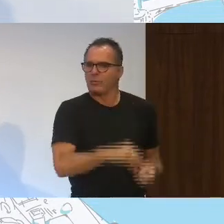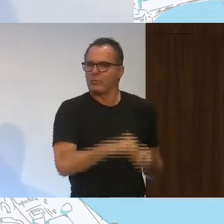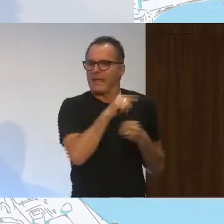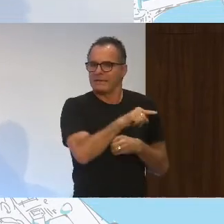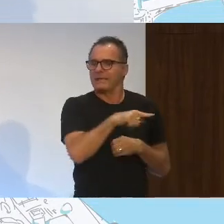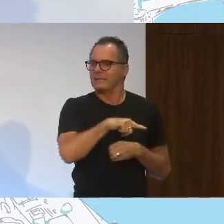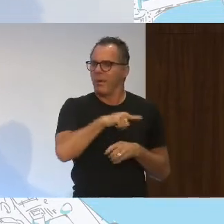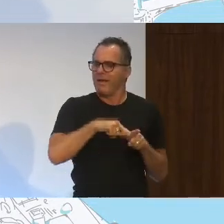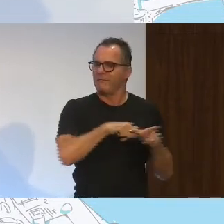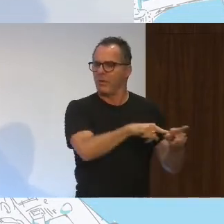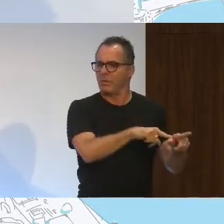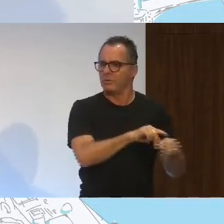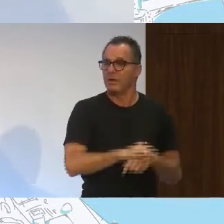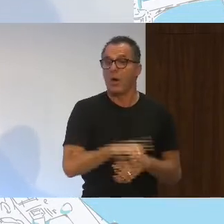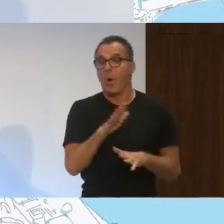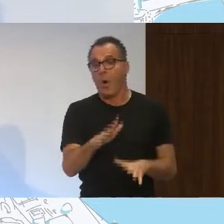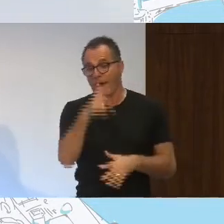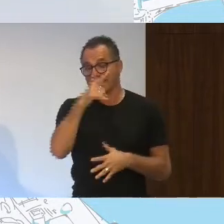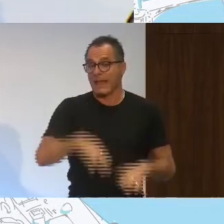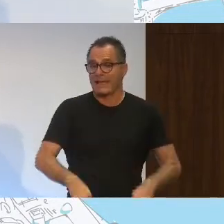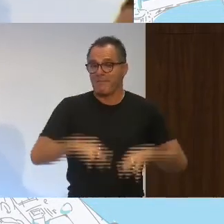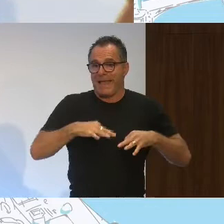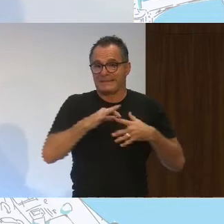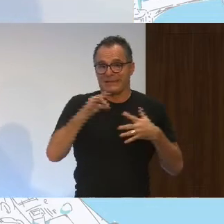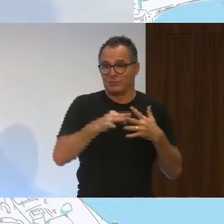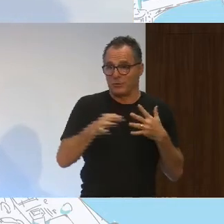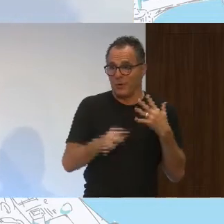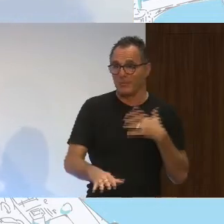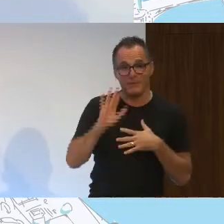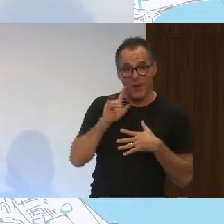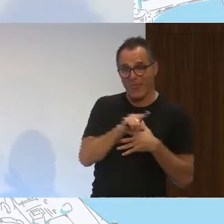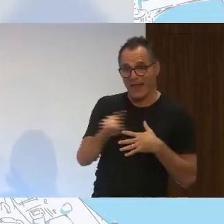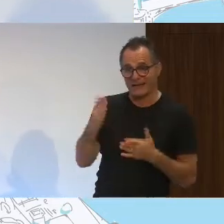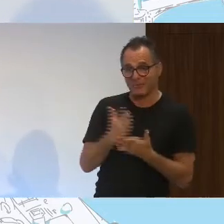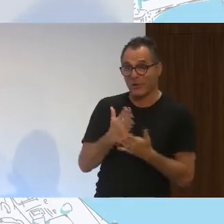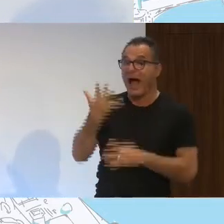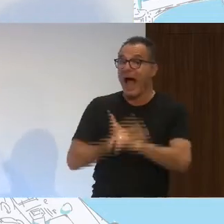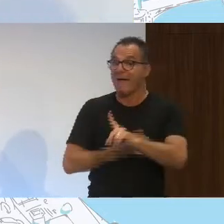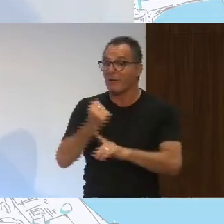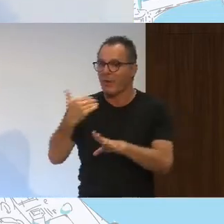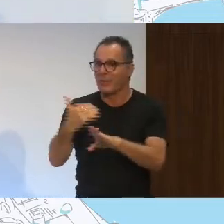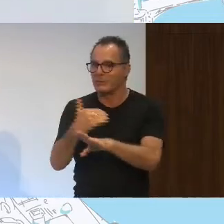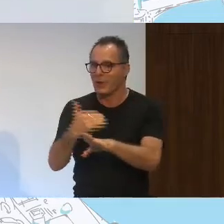or as I call it, Lucky Pants Syndrome. You've heard it, I'm sure. Oh, I got the job. But I would have have I am wearing me lucky pants.